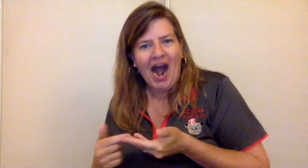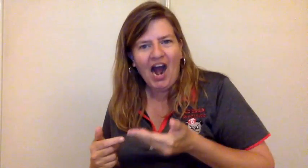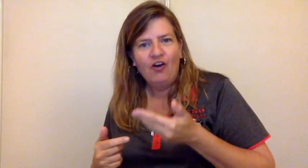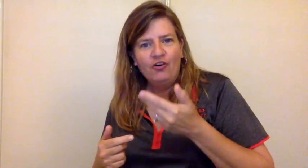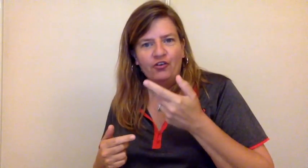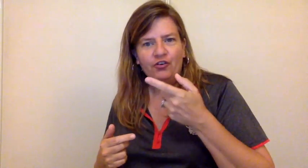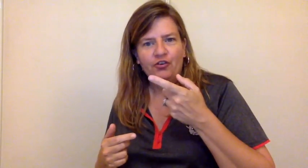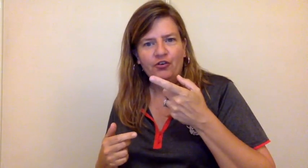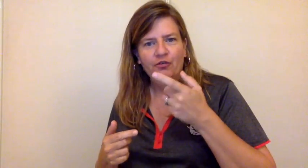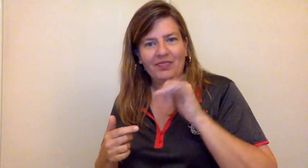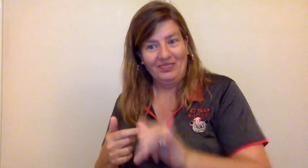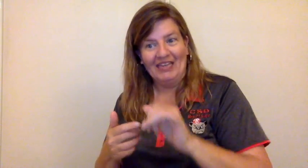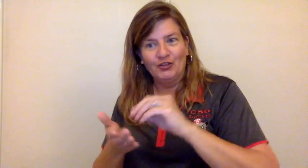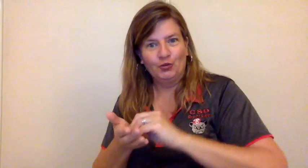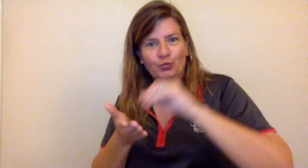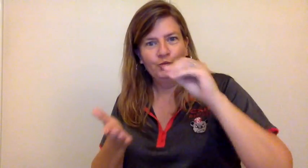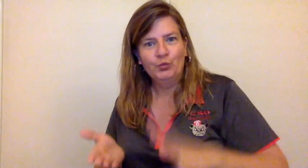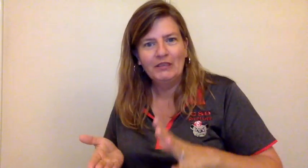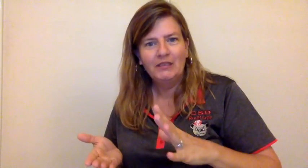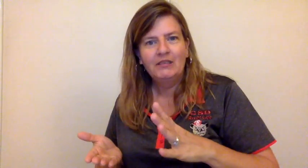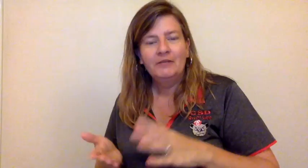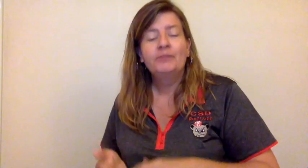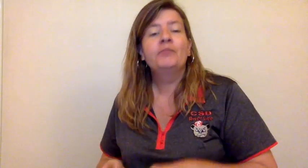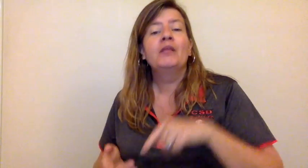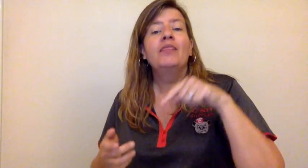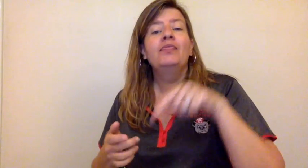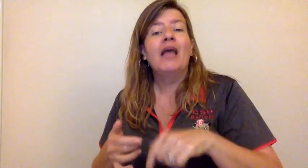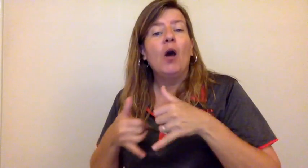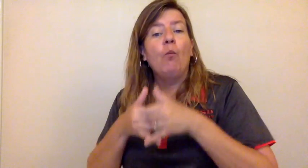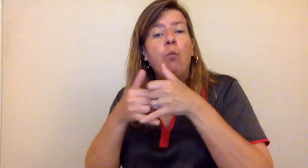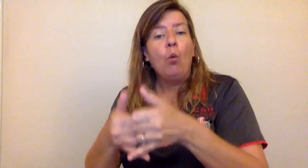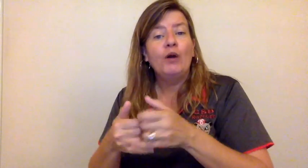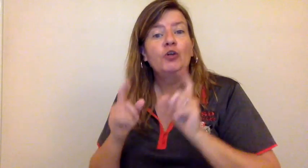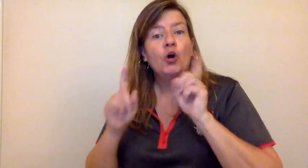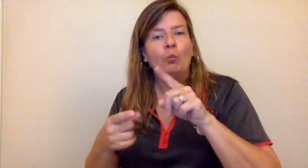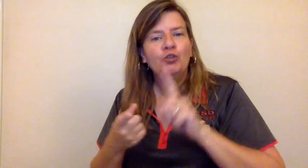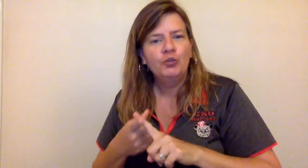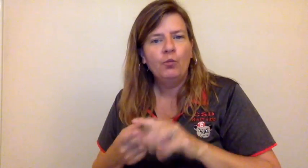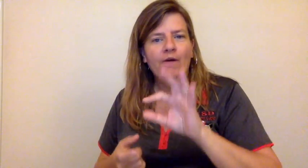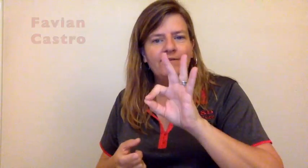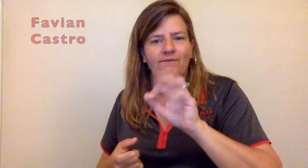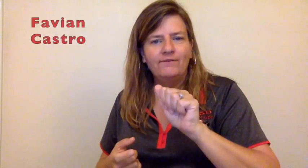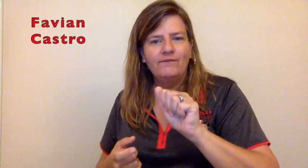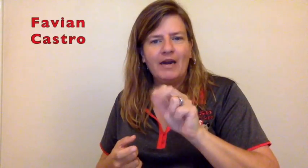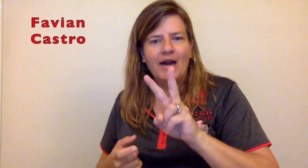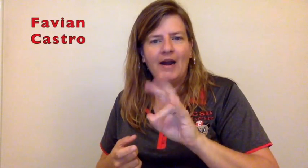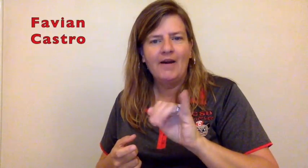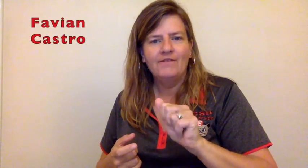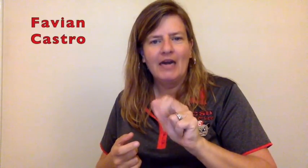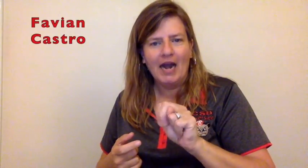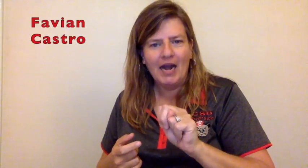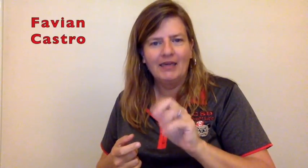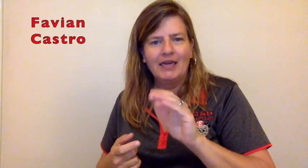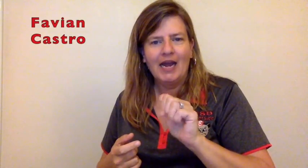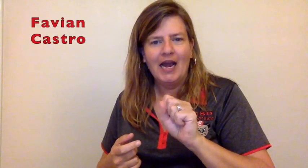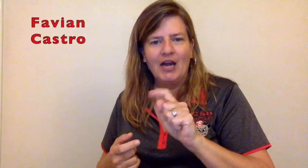ultimately wants to hire this student so this award is going to father in Castro.